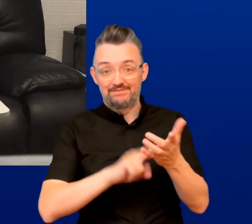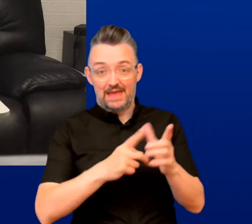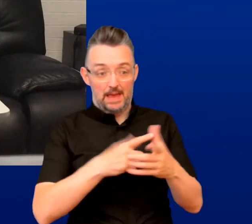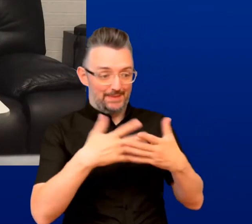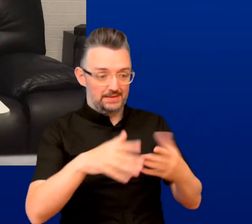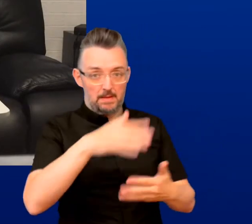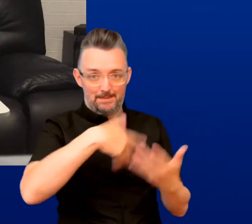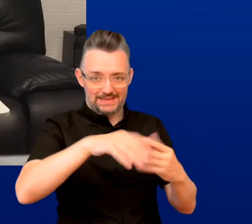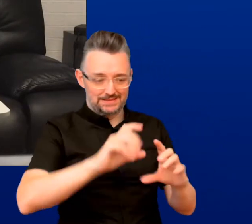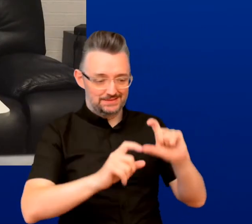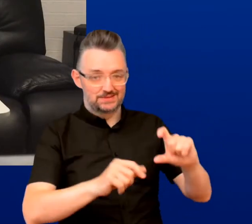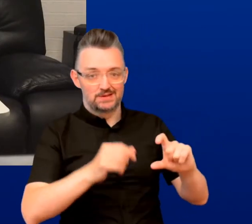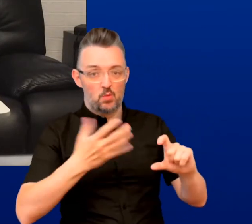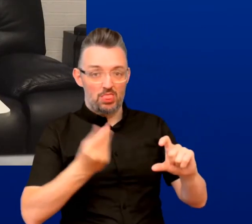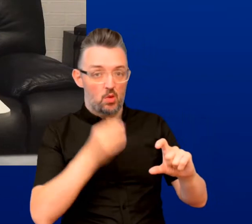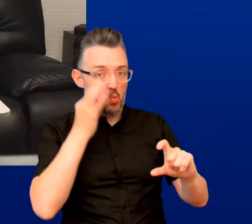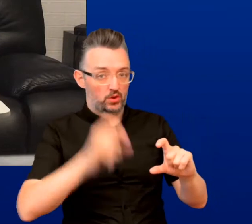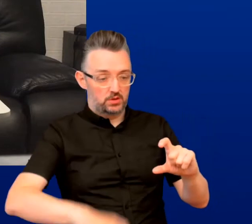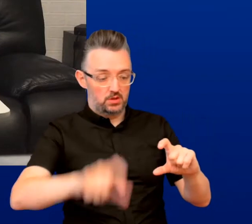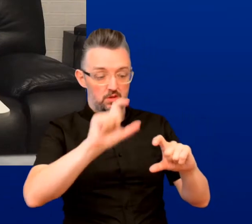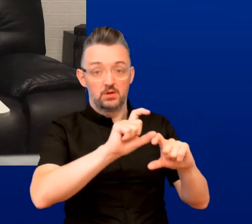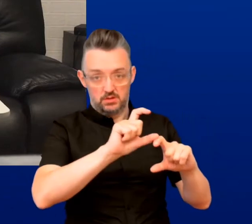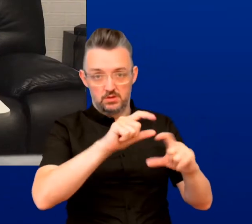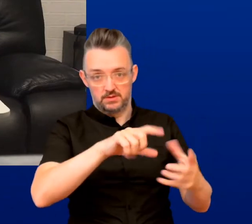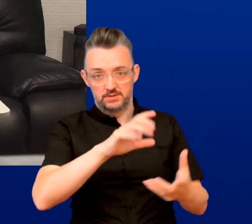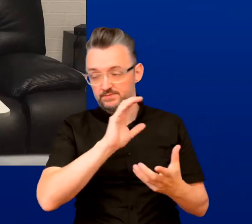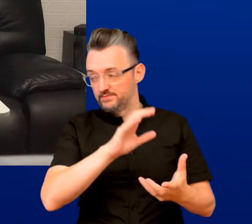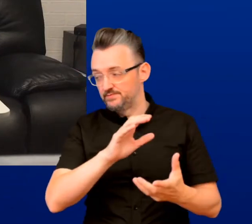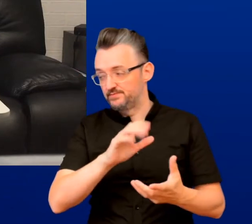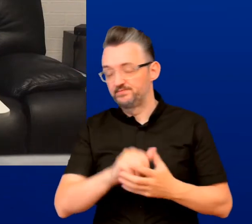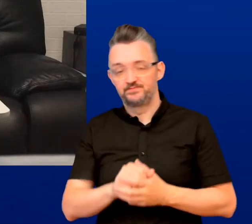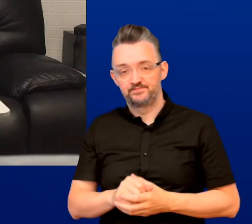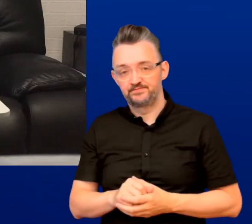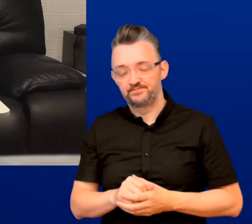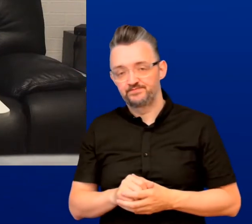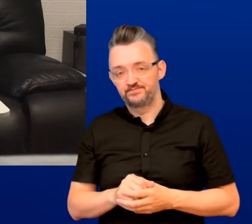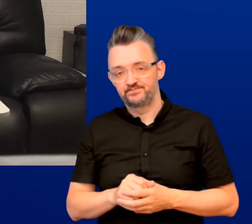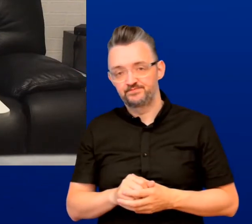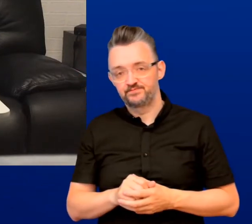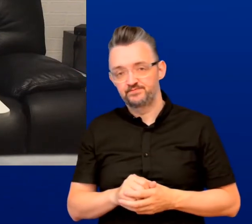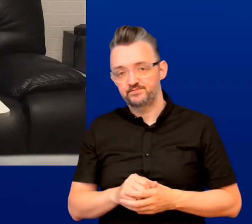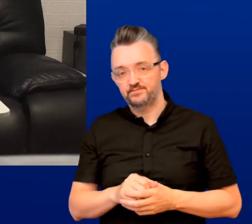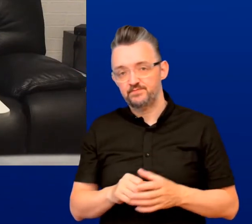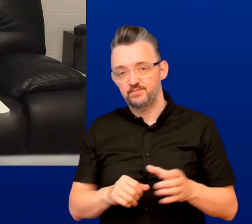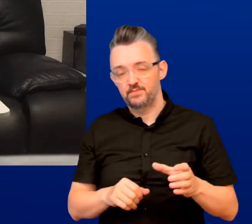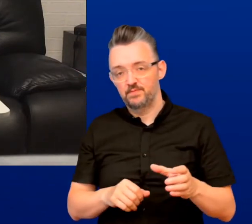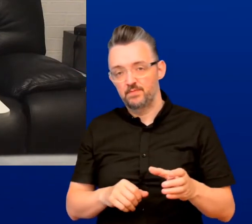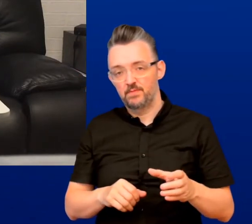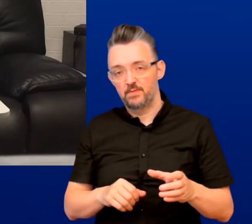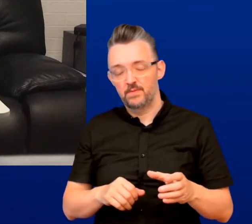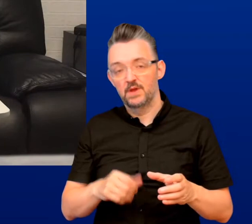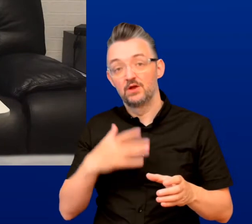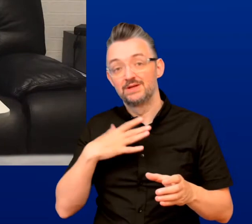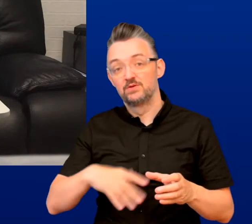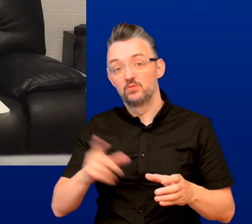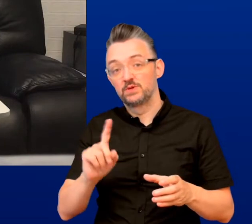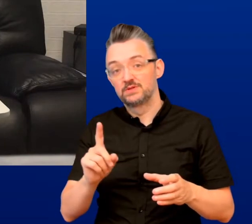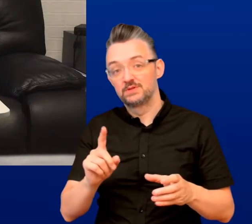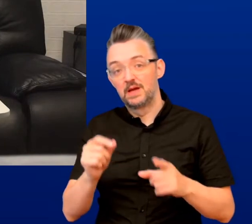what you need to do is pour some of the P.V.A